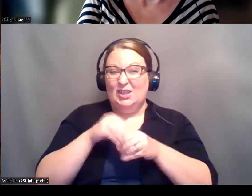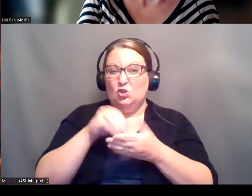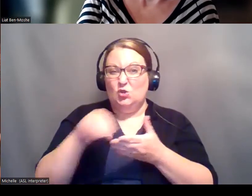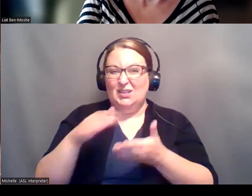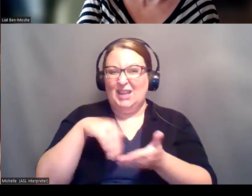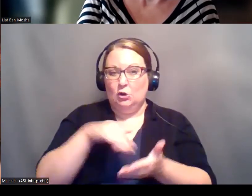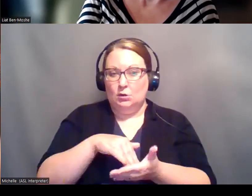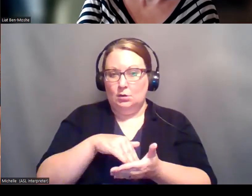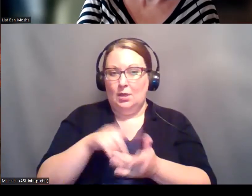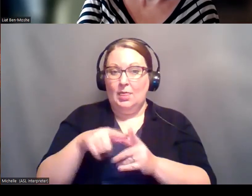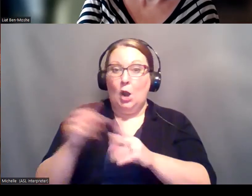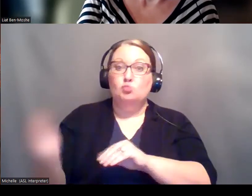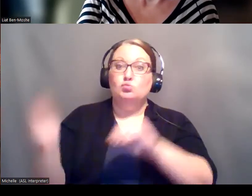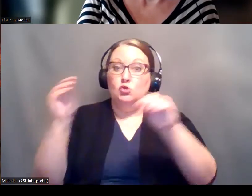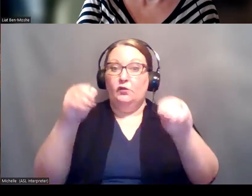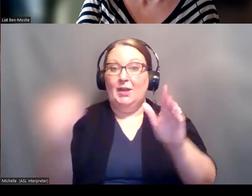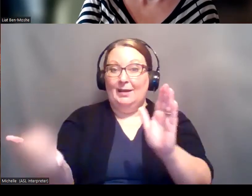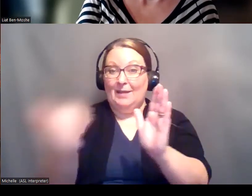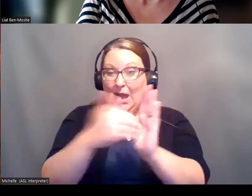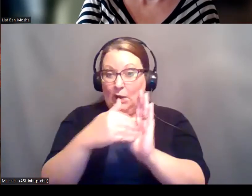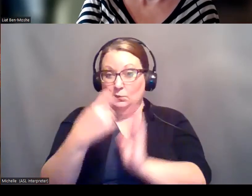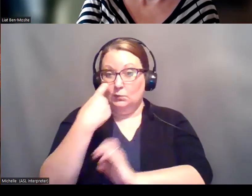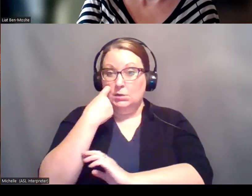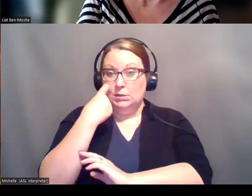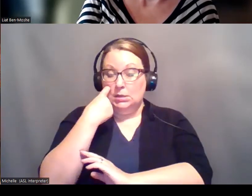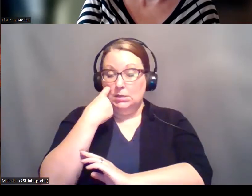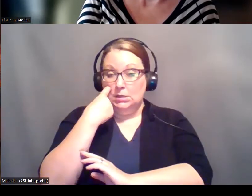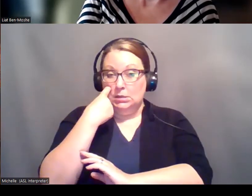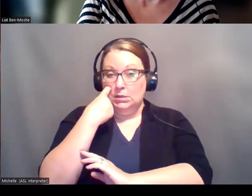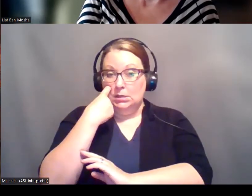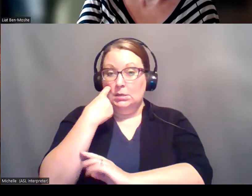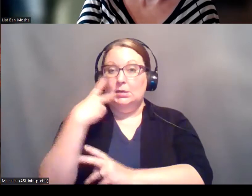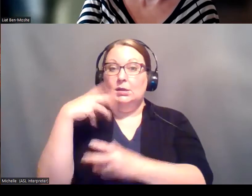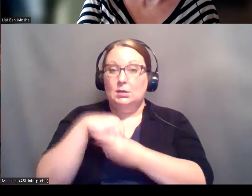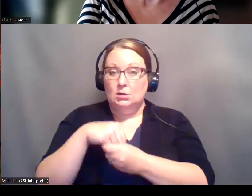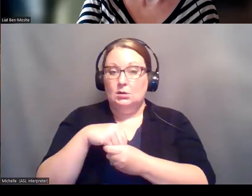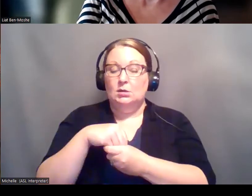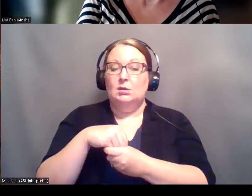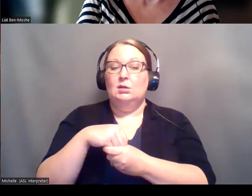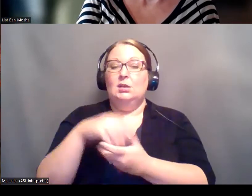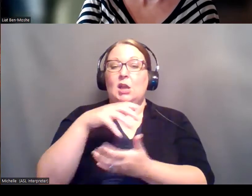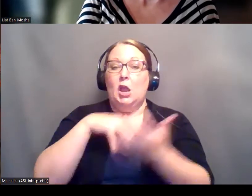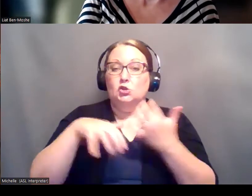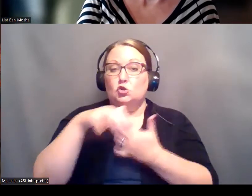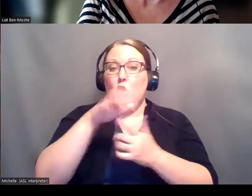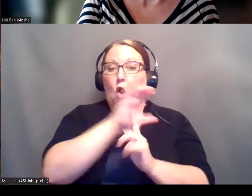and then moved again more recently. So it's part of an intercultural collective